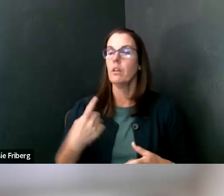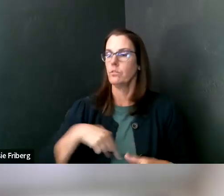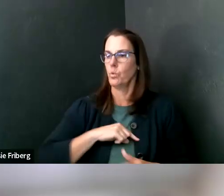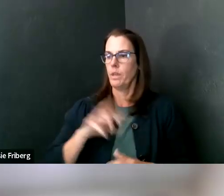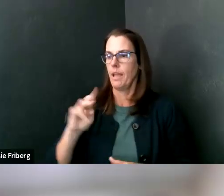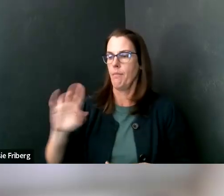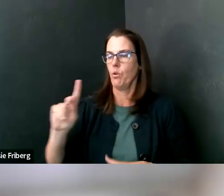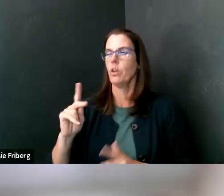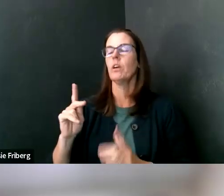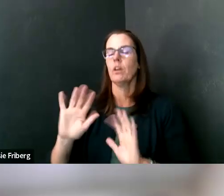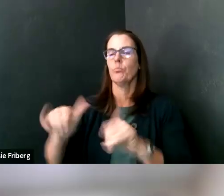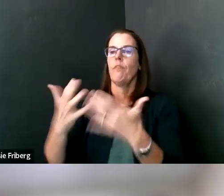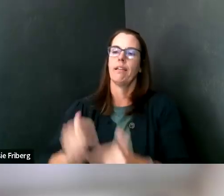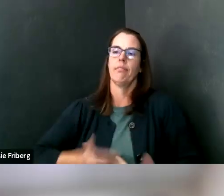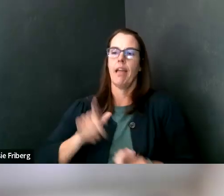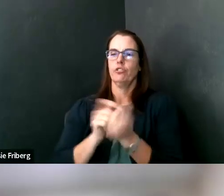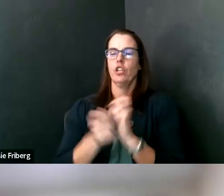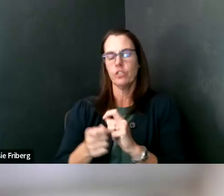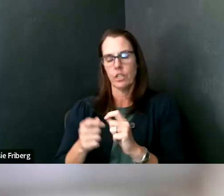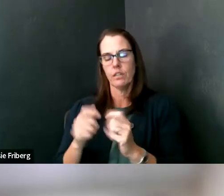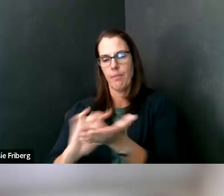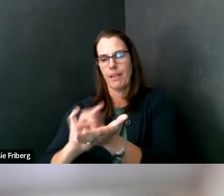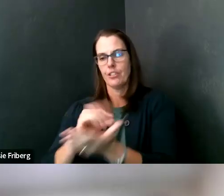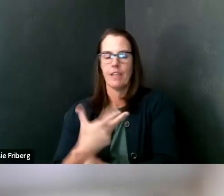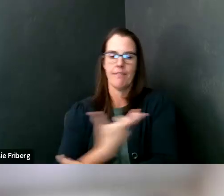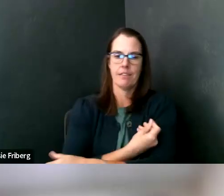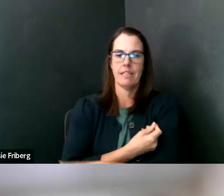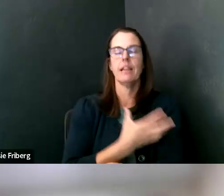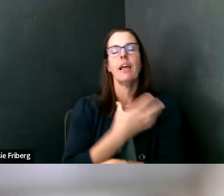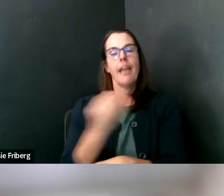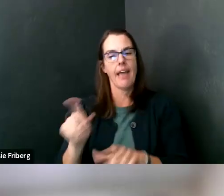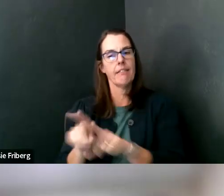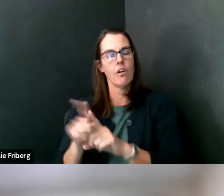medicines and vaccines and to prioritizing access and affordability for our patients.